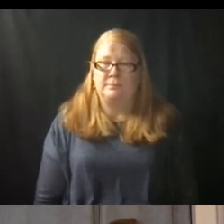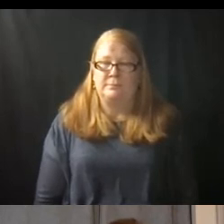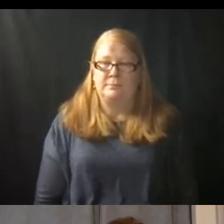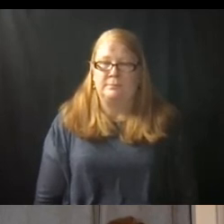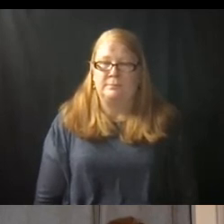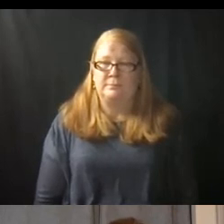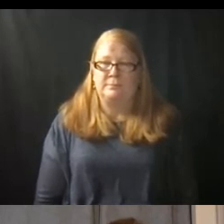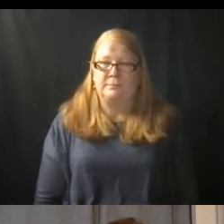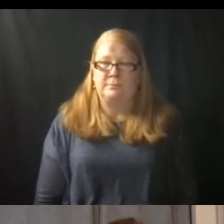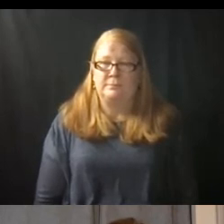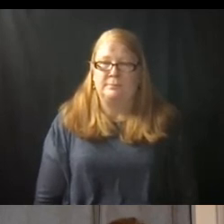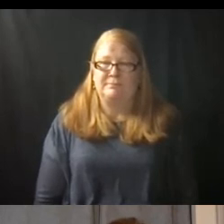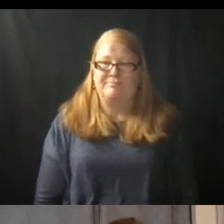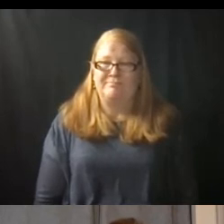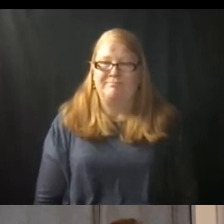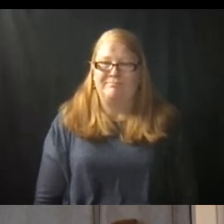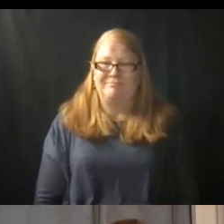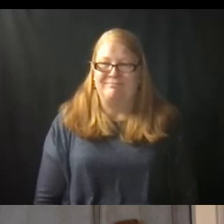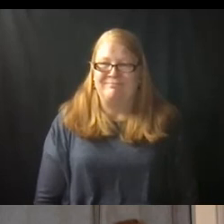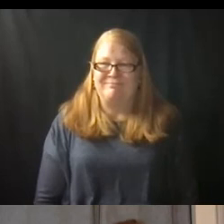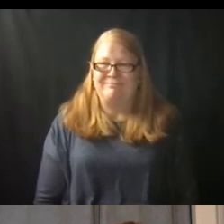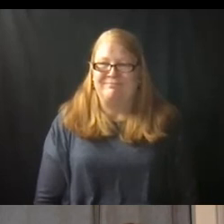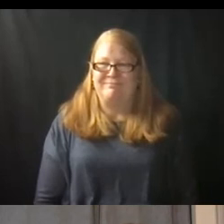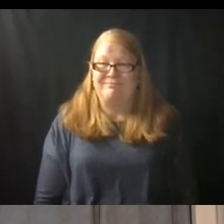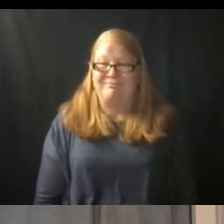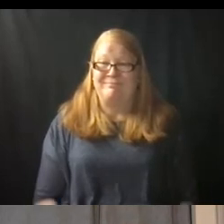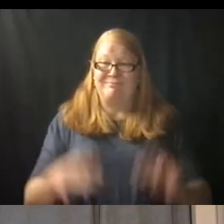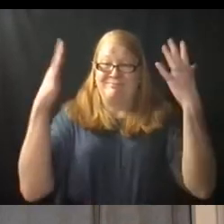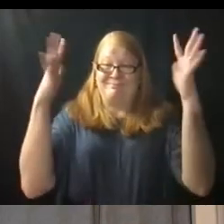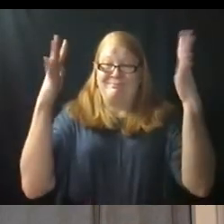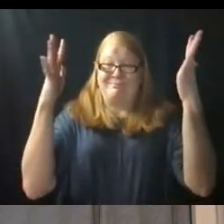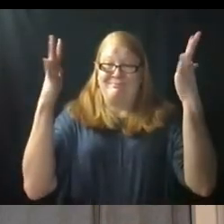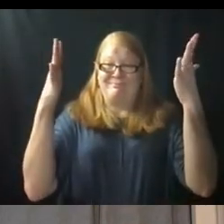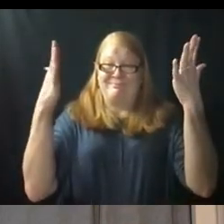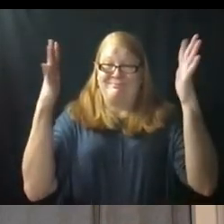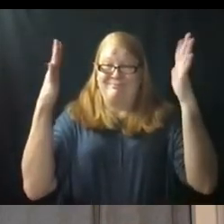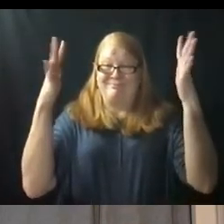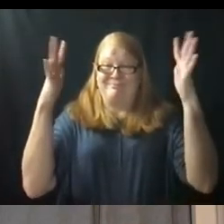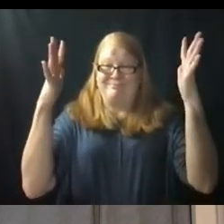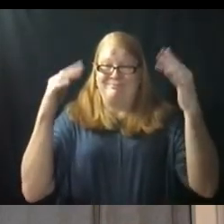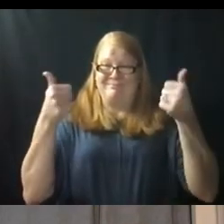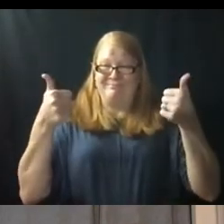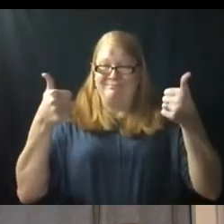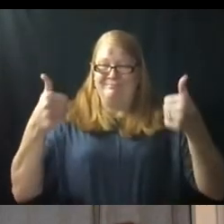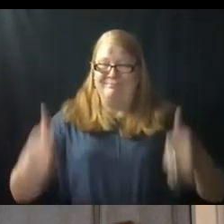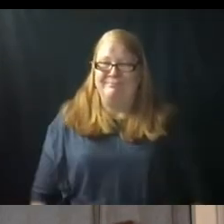we’re excited to connect with you. Thank you so much. Thank you.